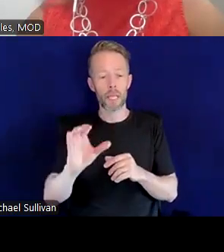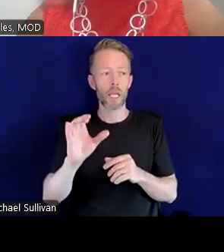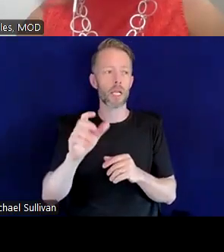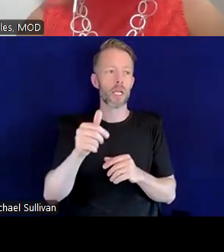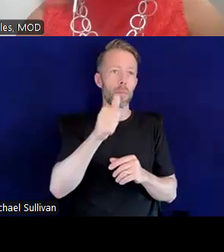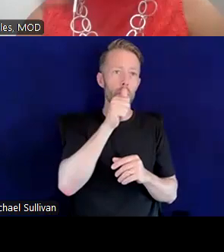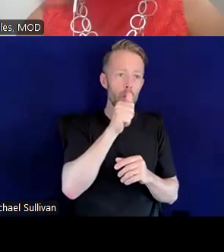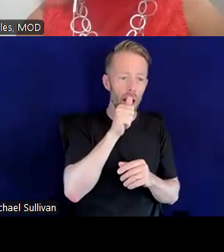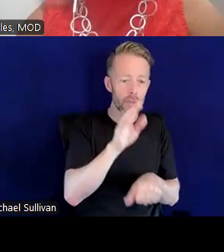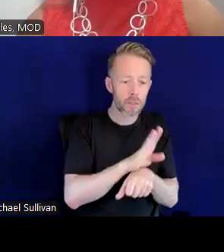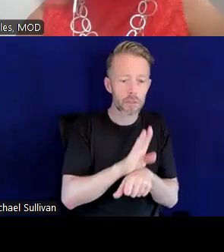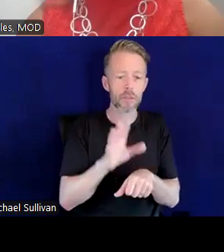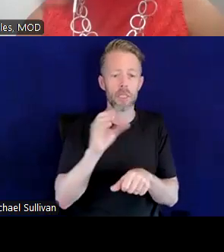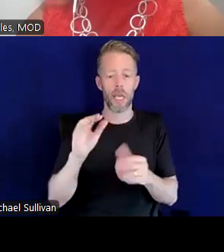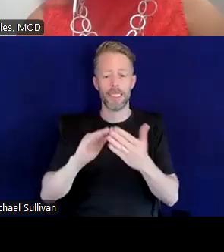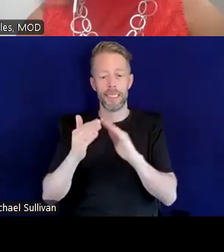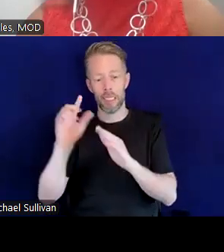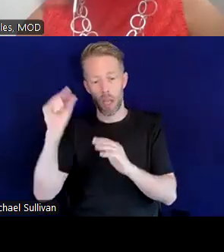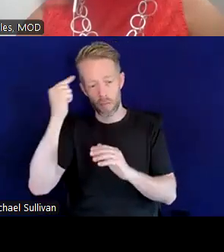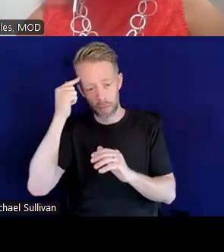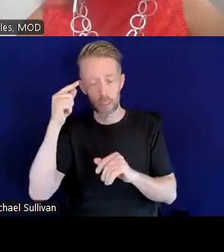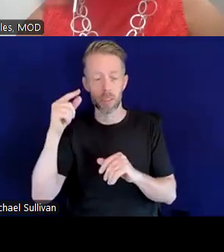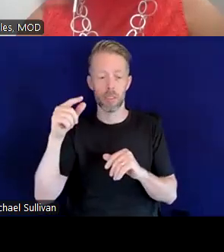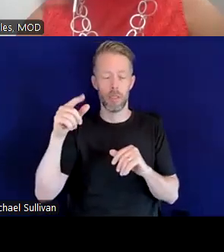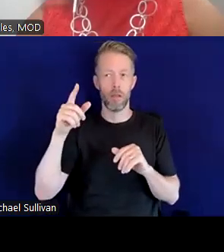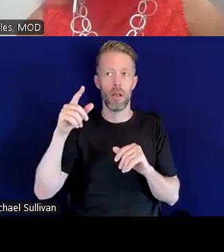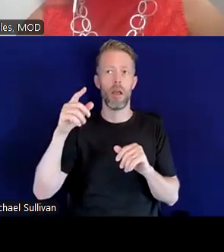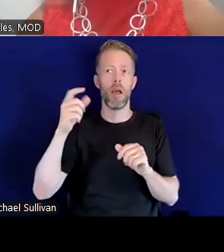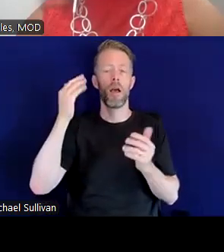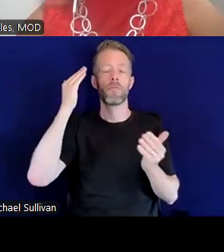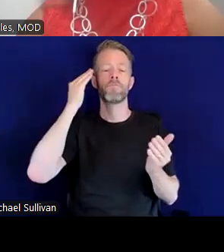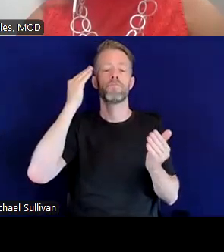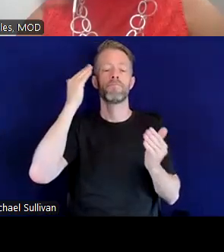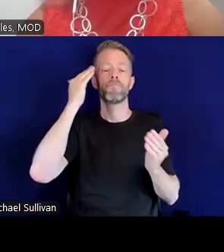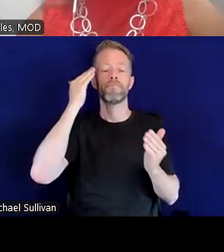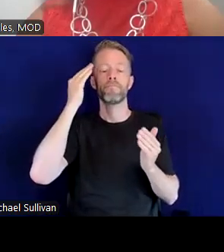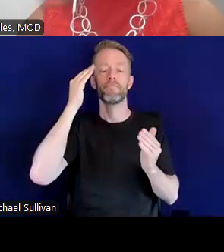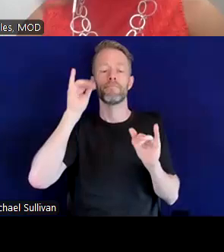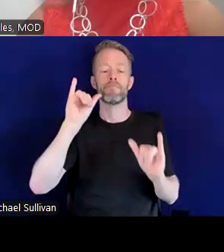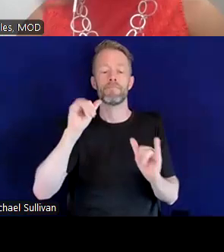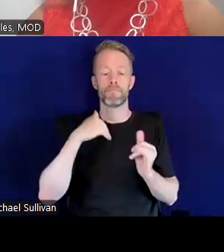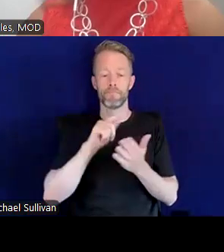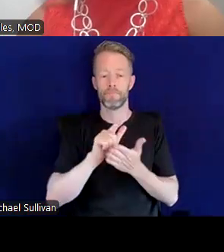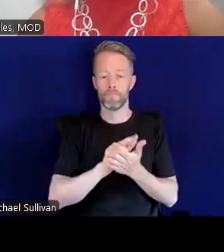sector, the municipal sector that there are laws out there.